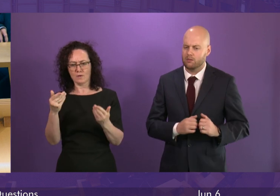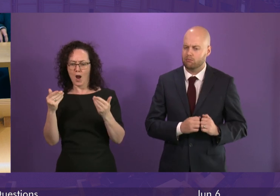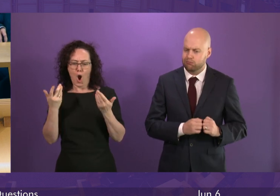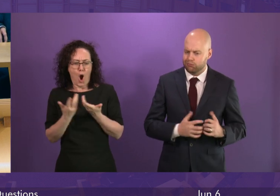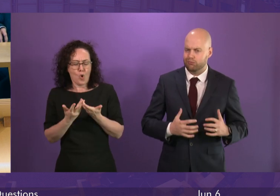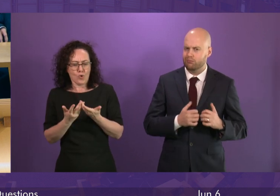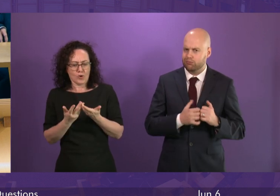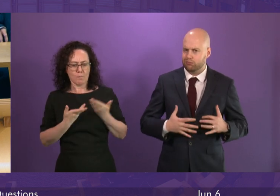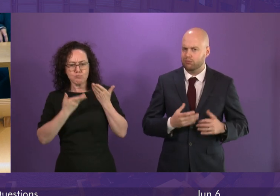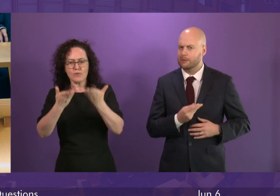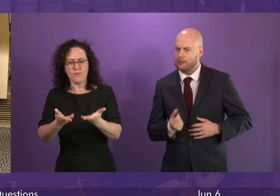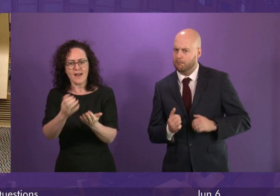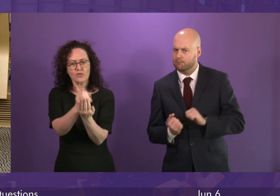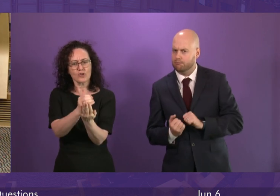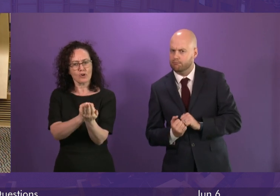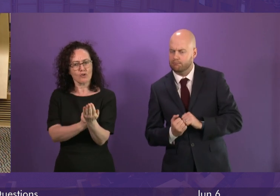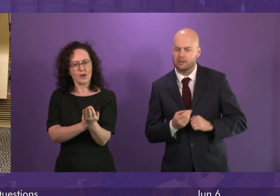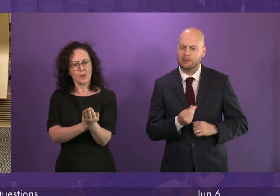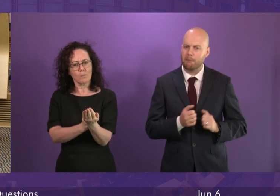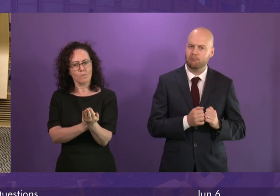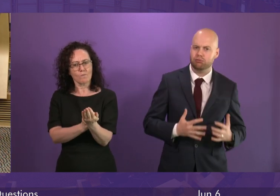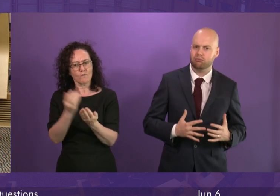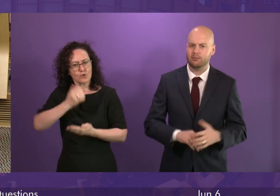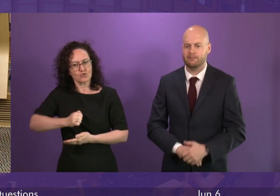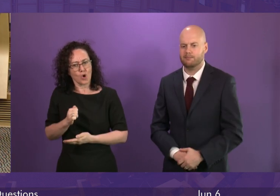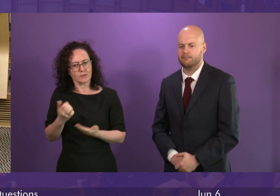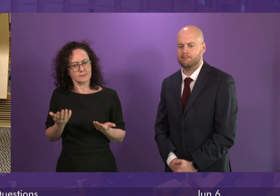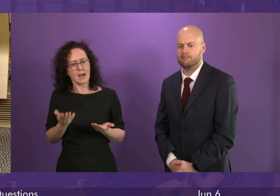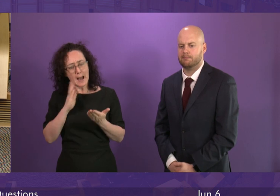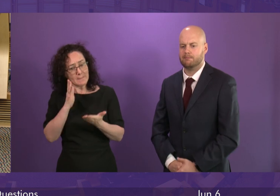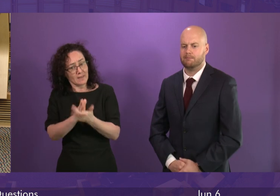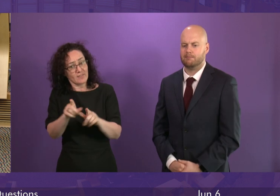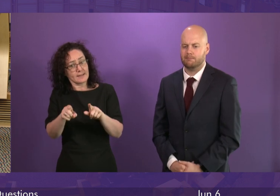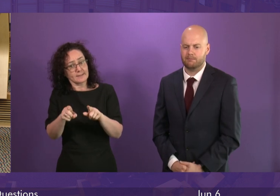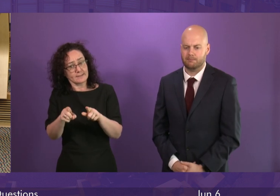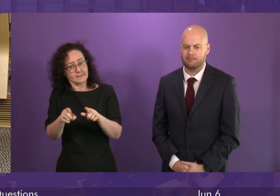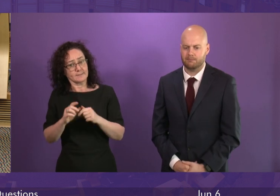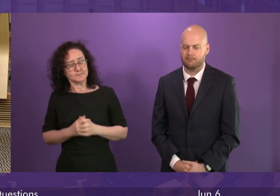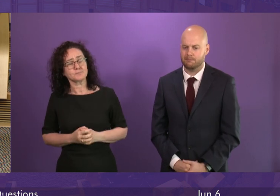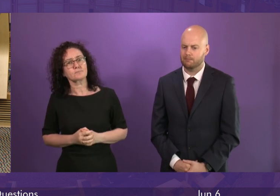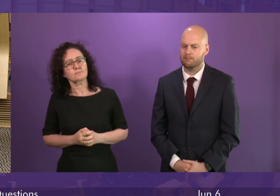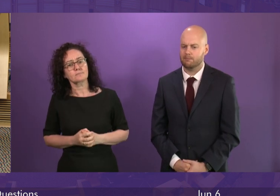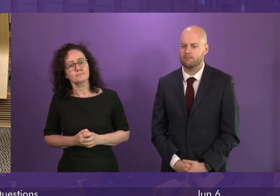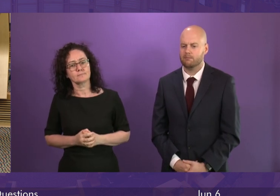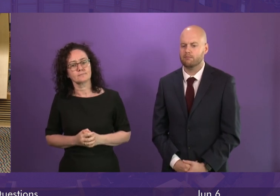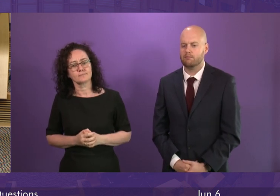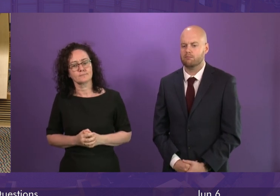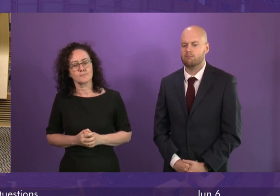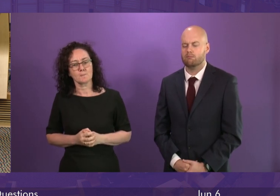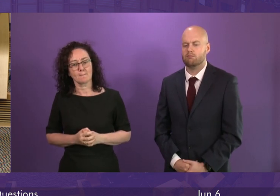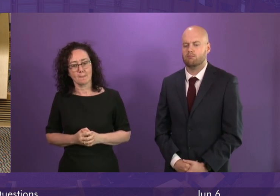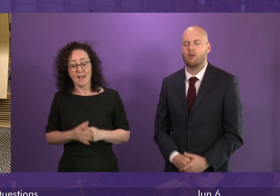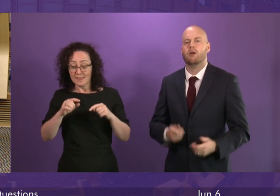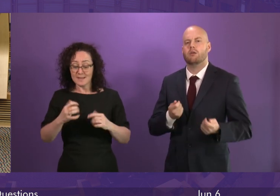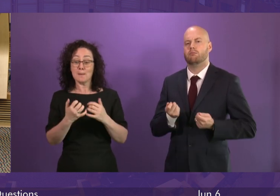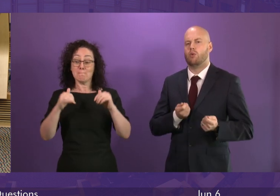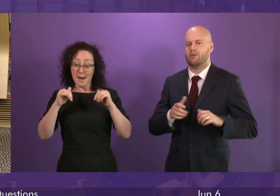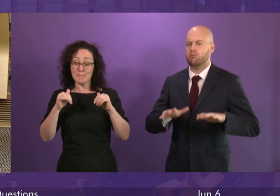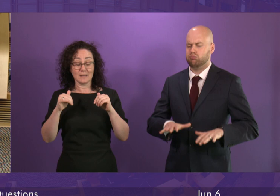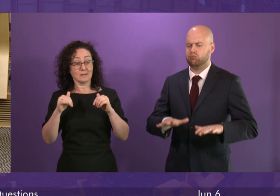Presiding Officer (Ken Macintosh): Order, please. John Swinney: That is what this Parliament